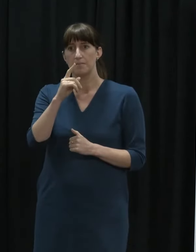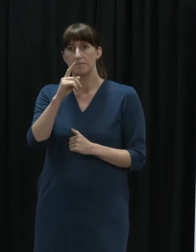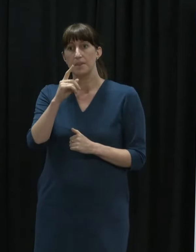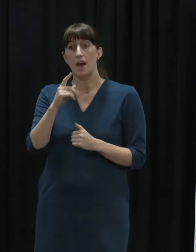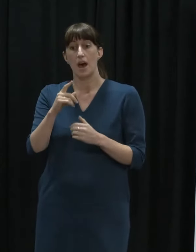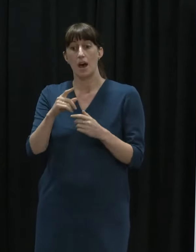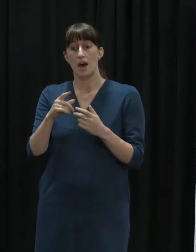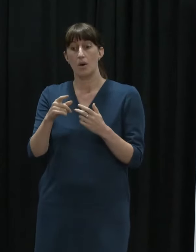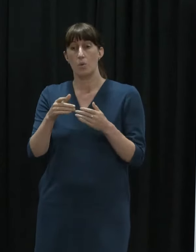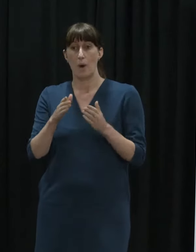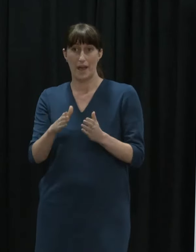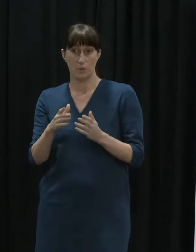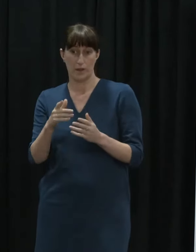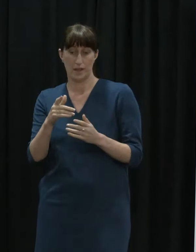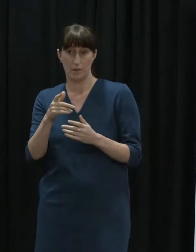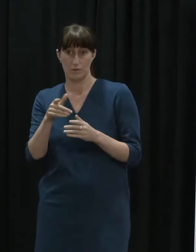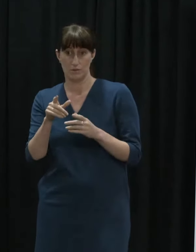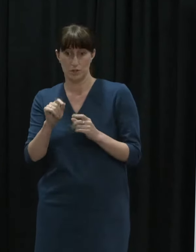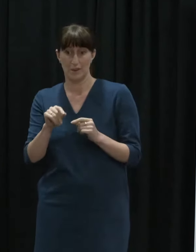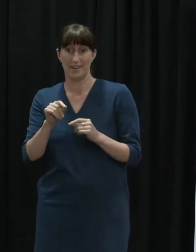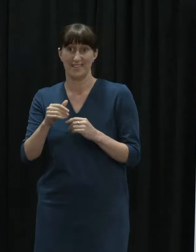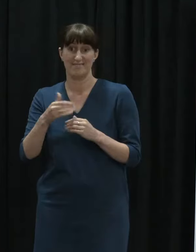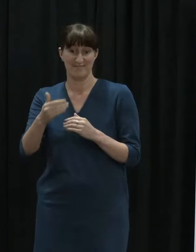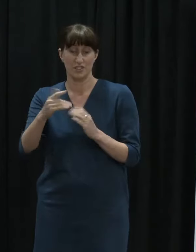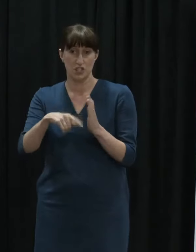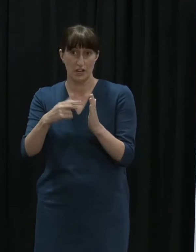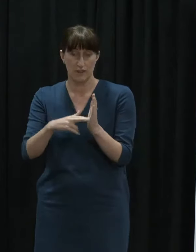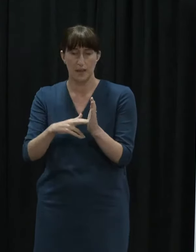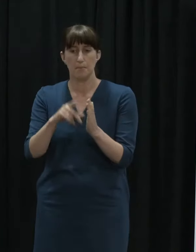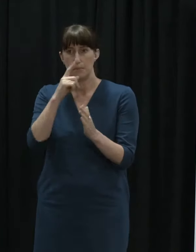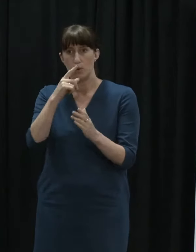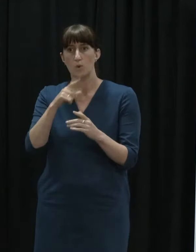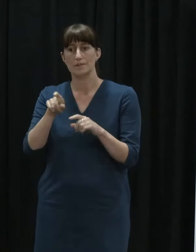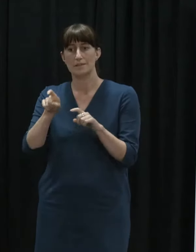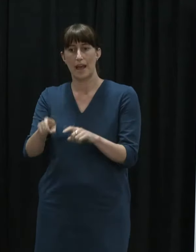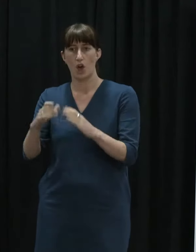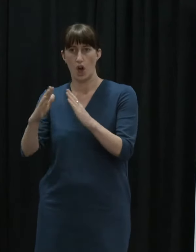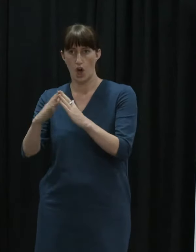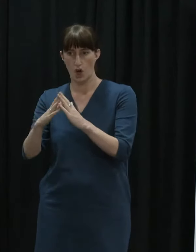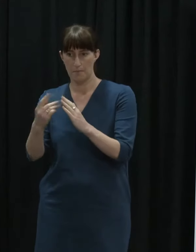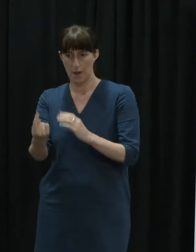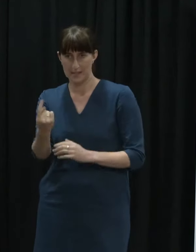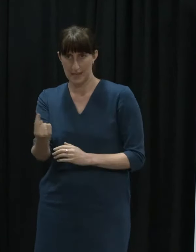How will you become It would necessarily be longer but you are reverting into soft self isolation or not because the thing we have that